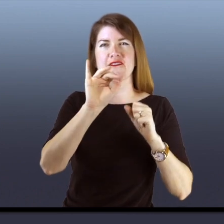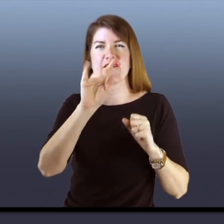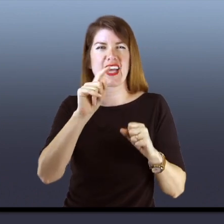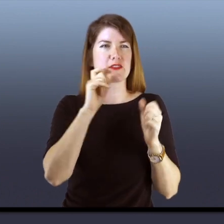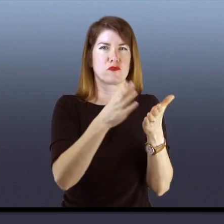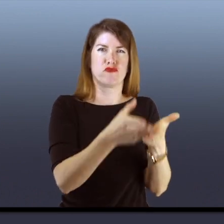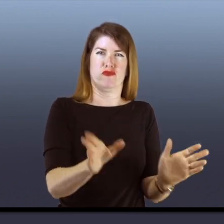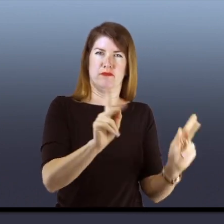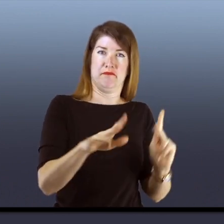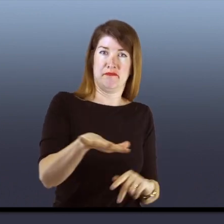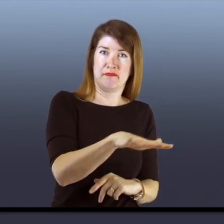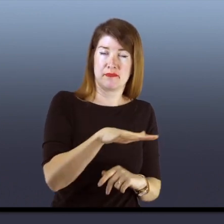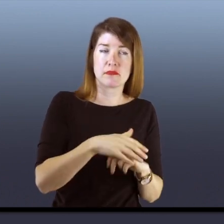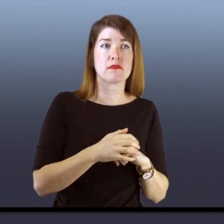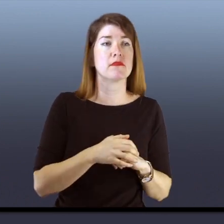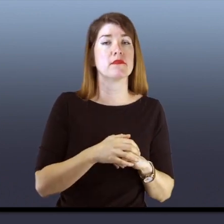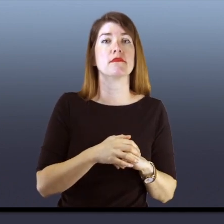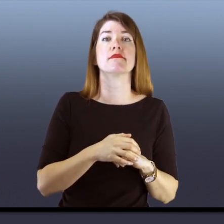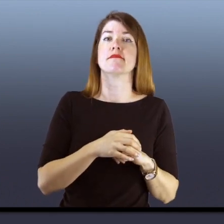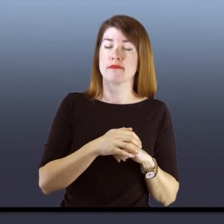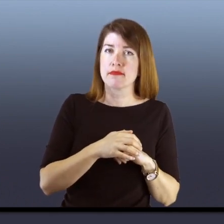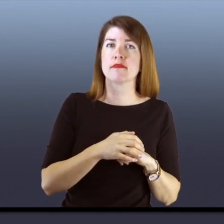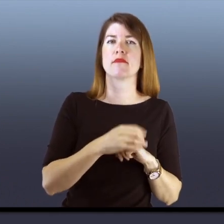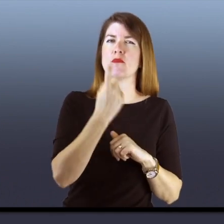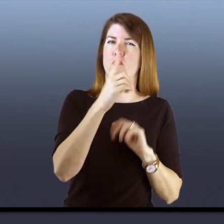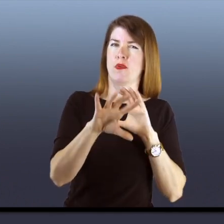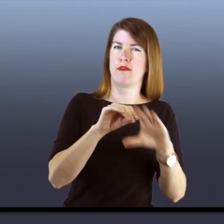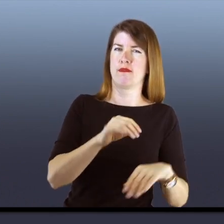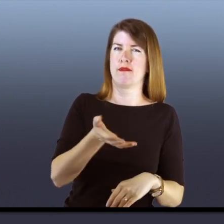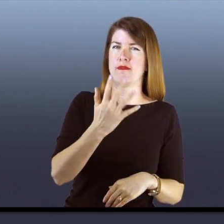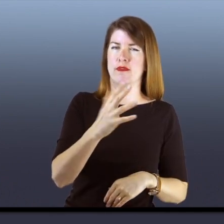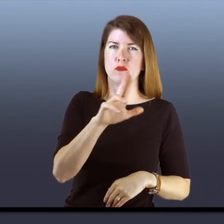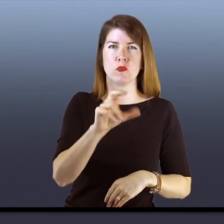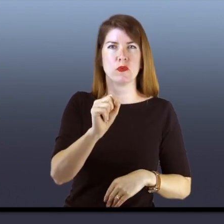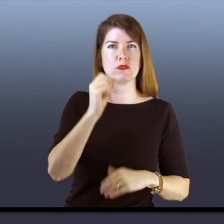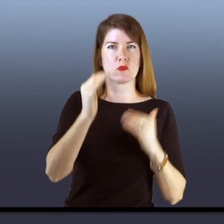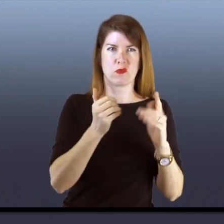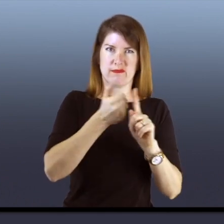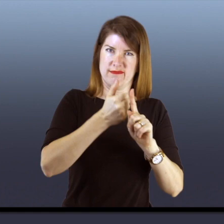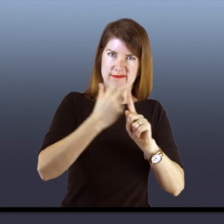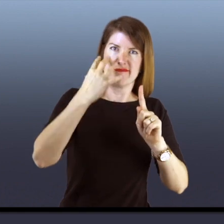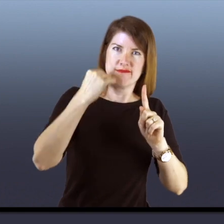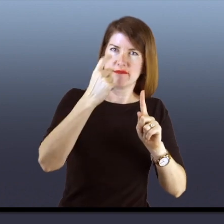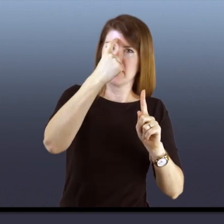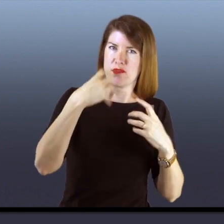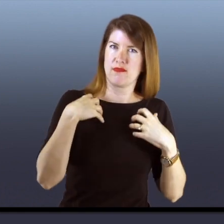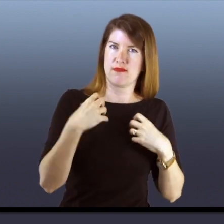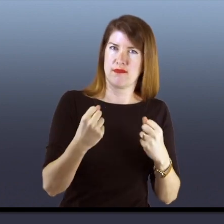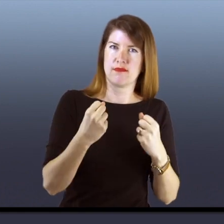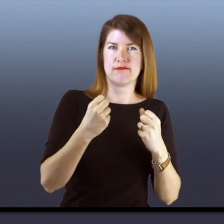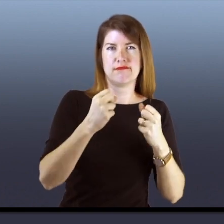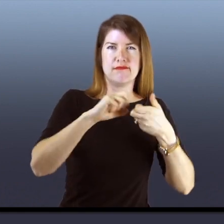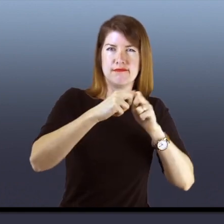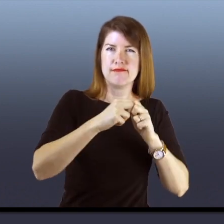So first one in five U.S. adults experienced mental health illness each year. That's astounding.